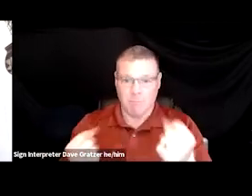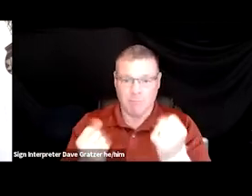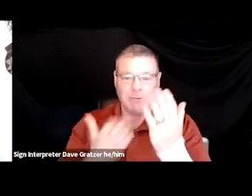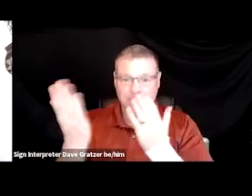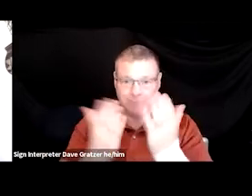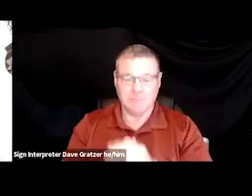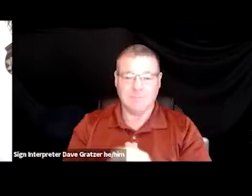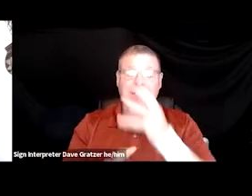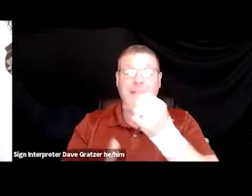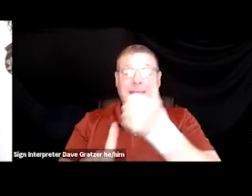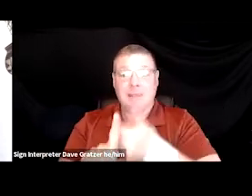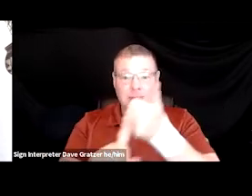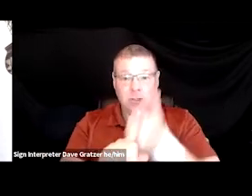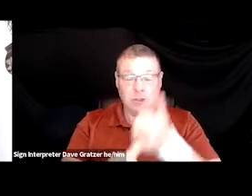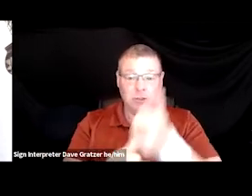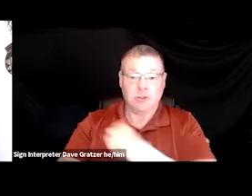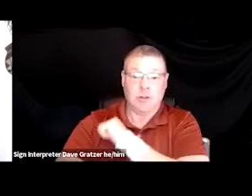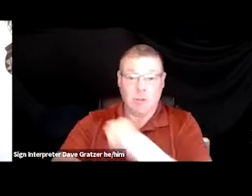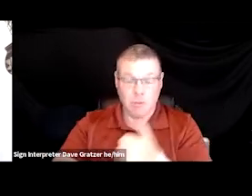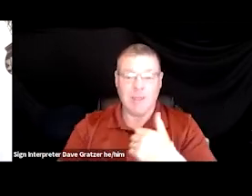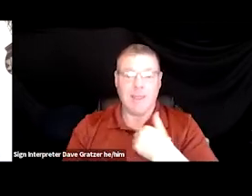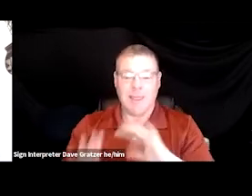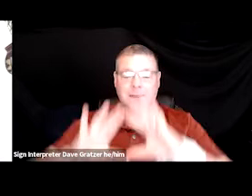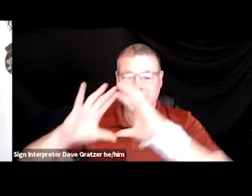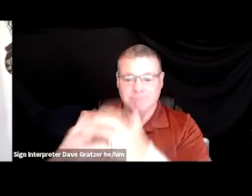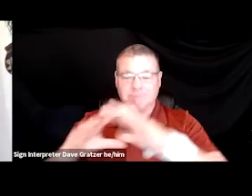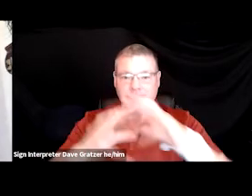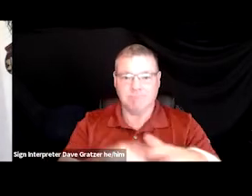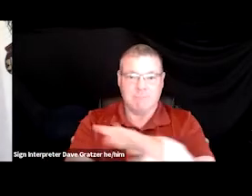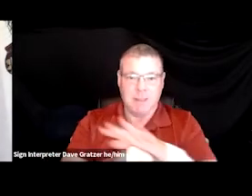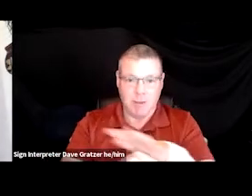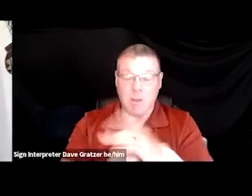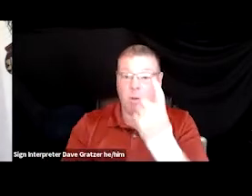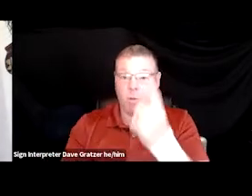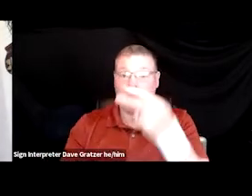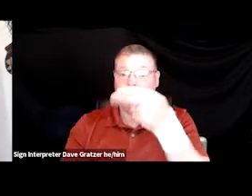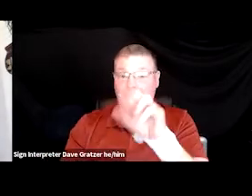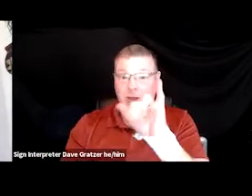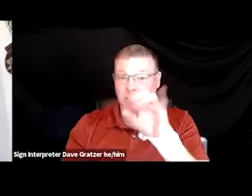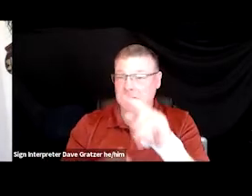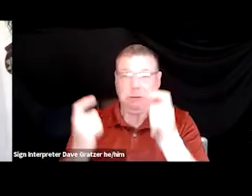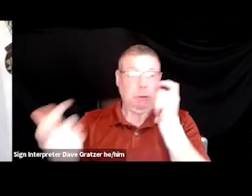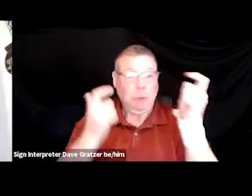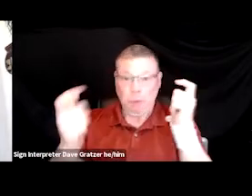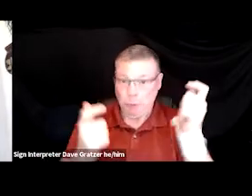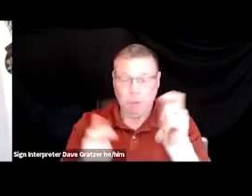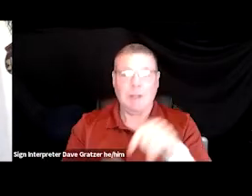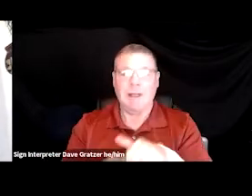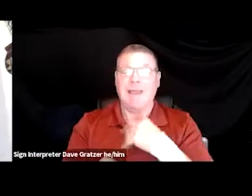And each local authority has a catchment area. Some may have one like Harris Center, which is huge, and they have enough with Harris County,